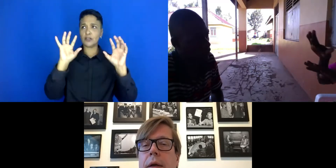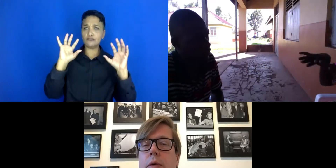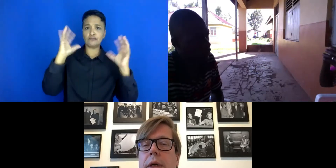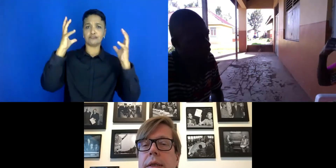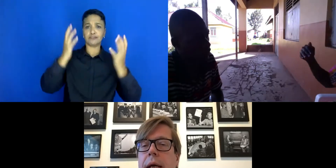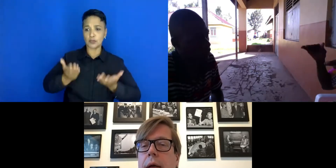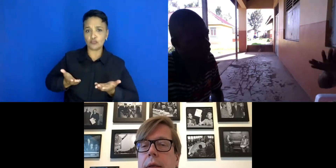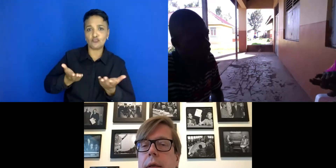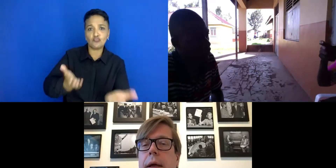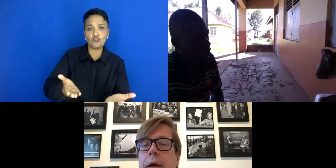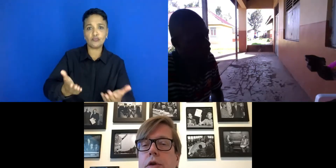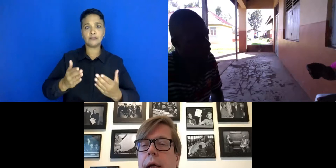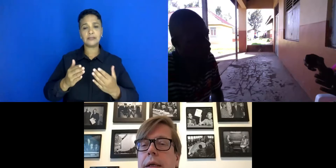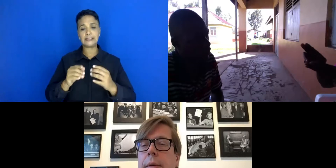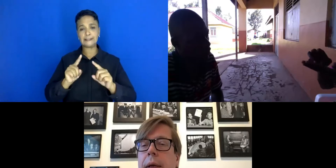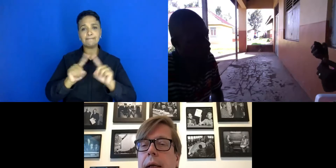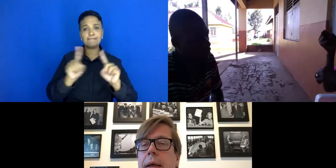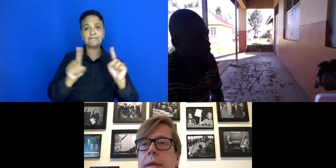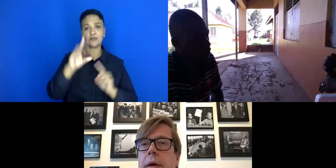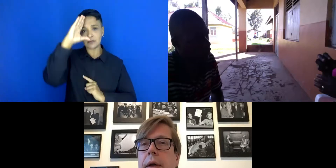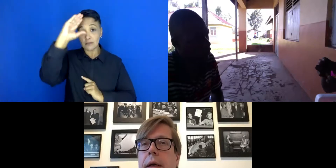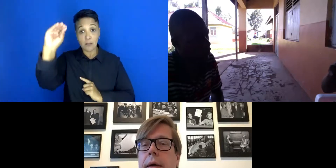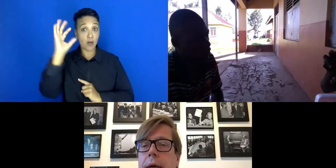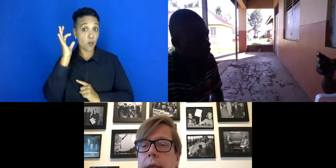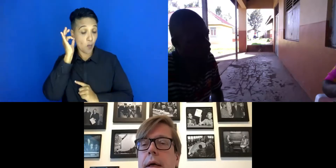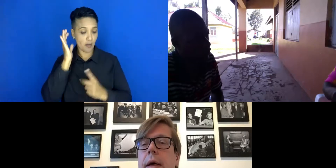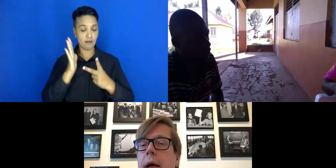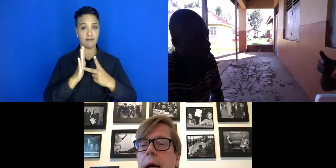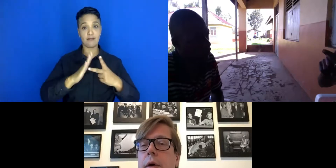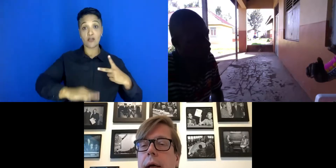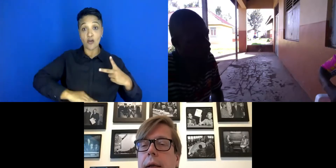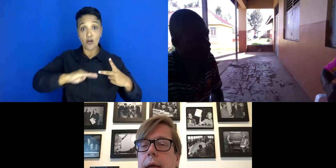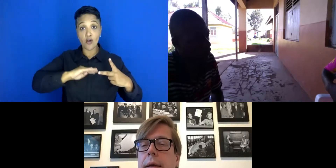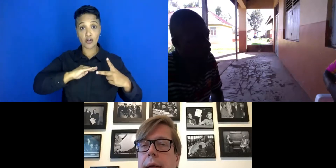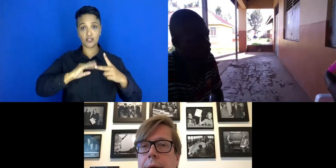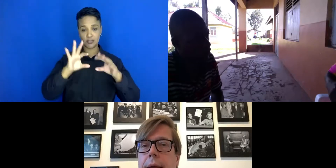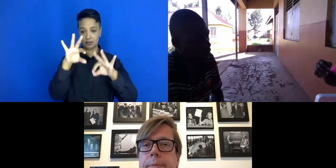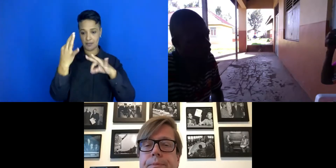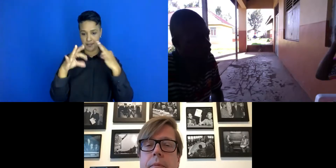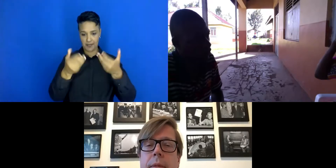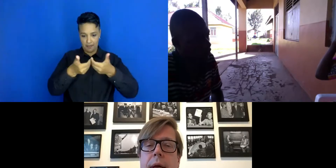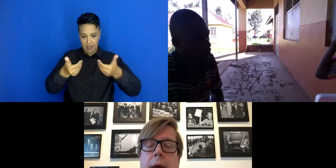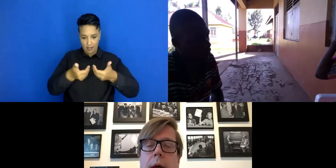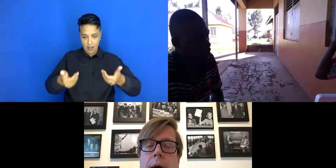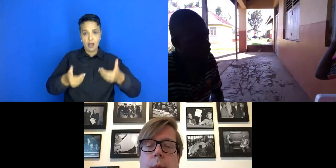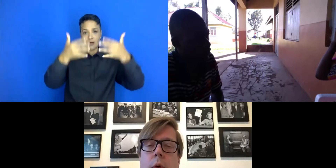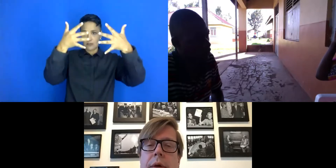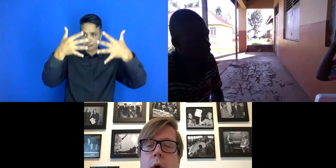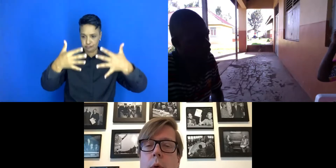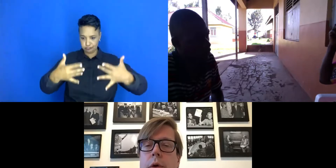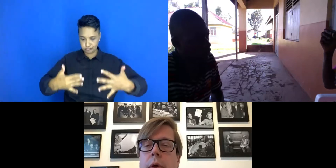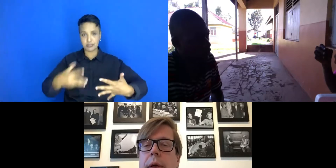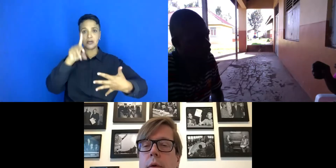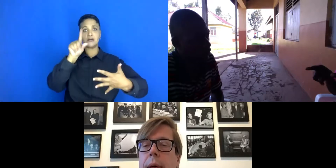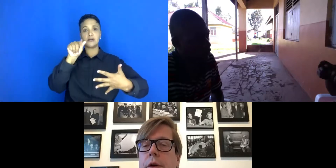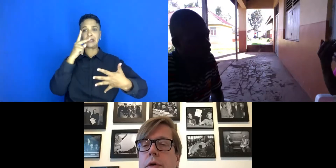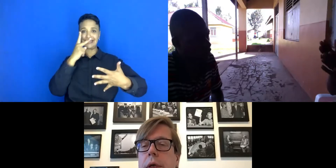using sex age and disability disagree aggregated data i'm looking forward to the information shared